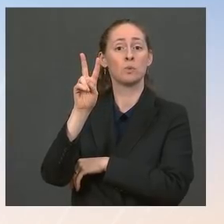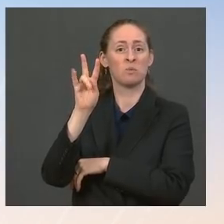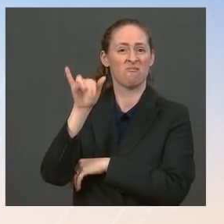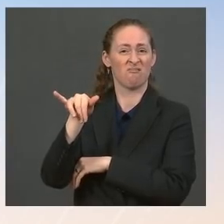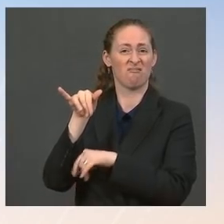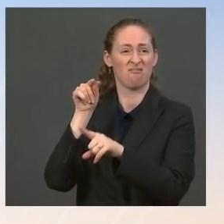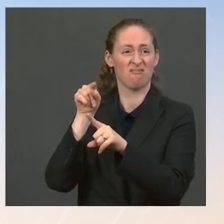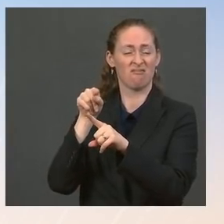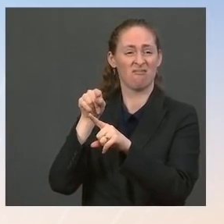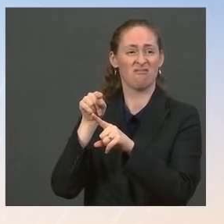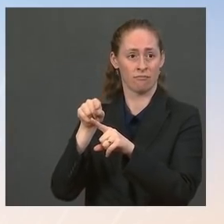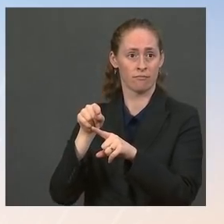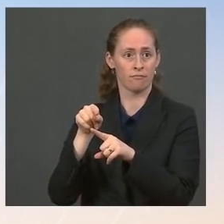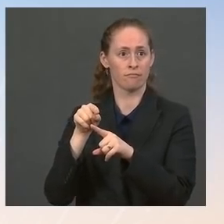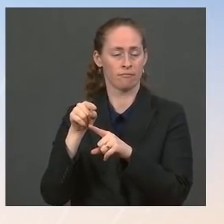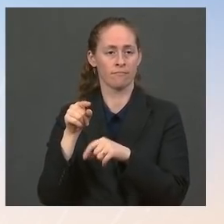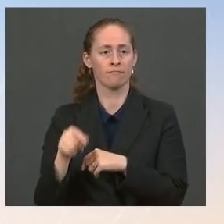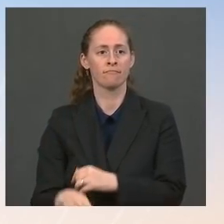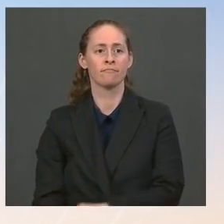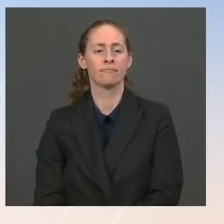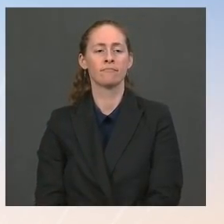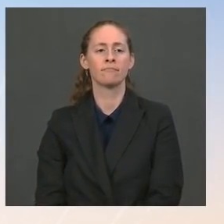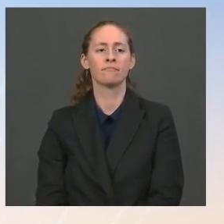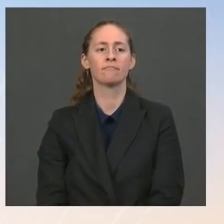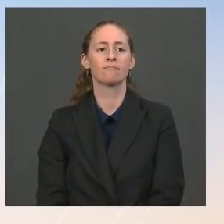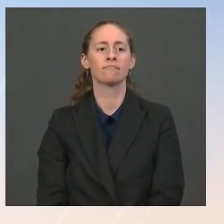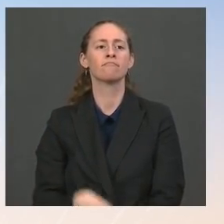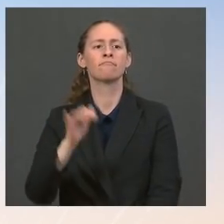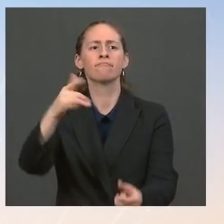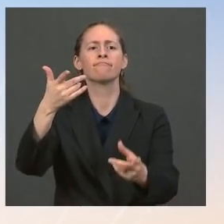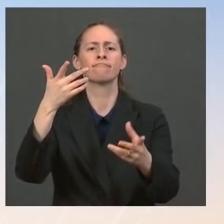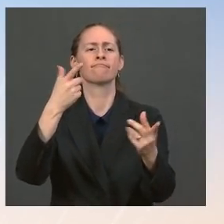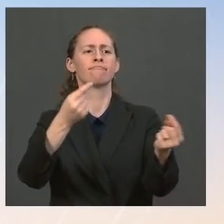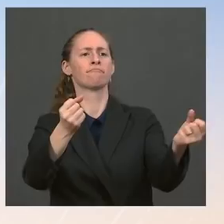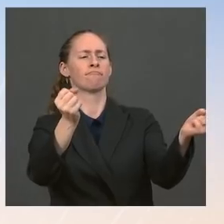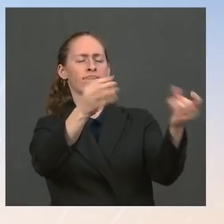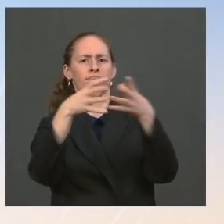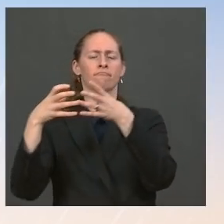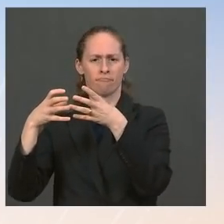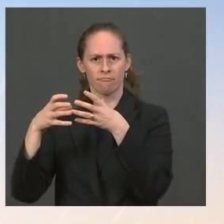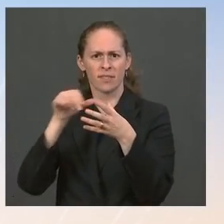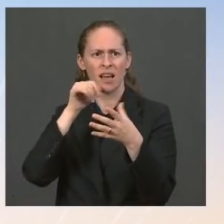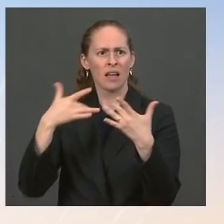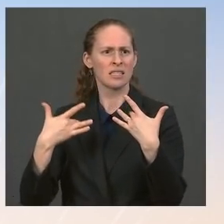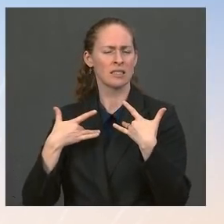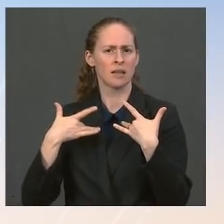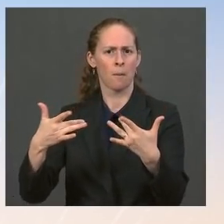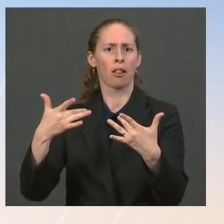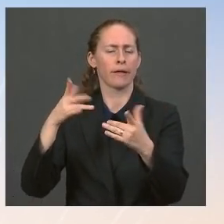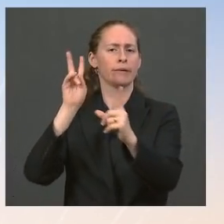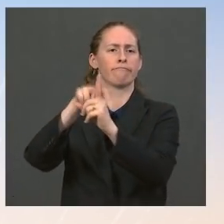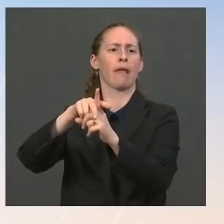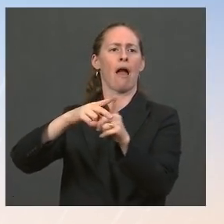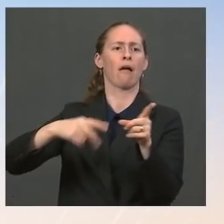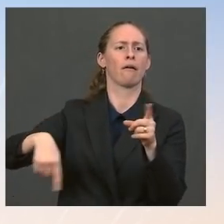to irregular migration since the very beginning of this administration and before.